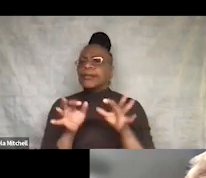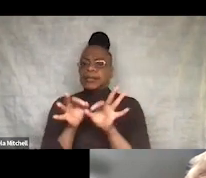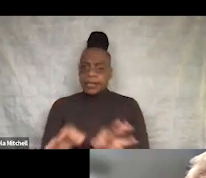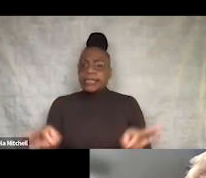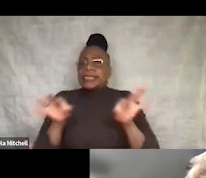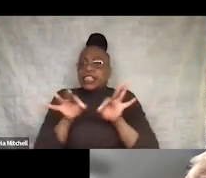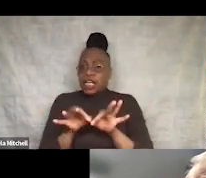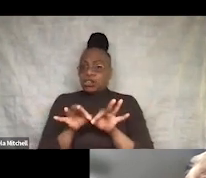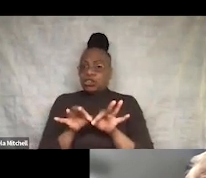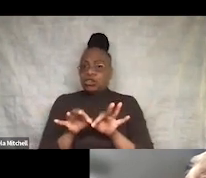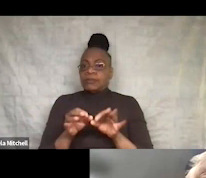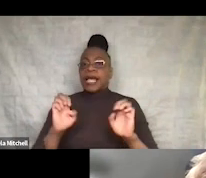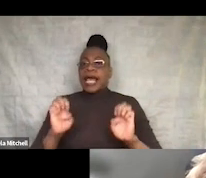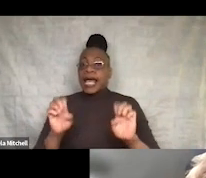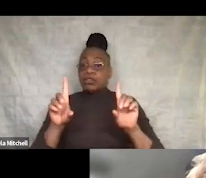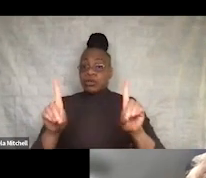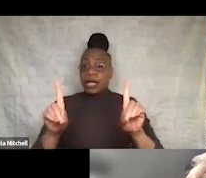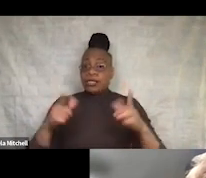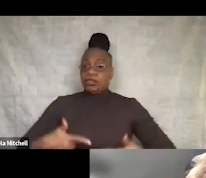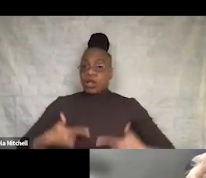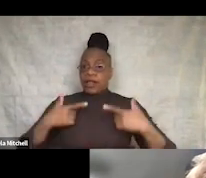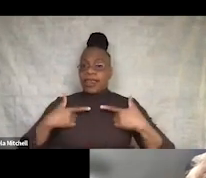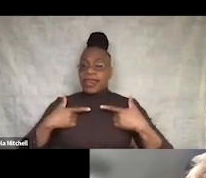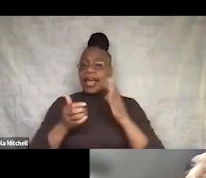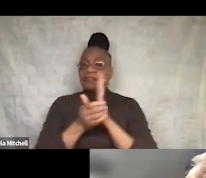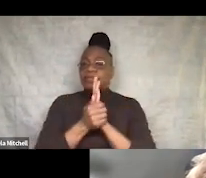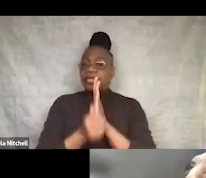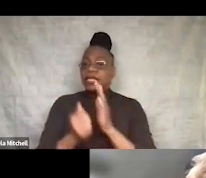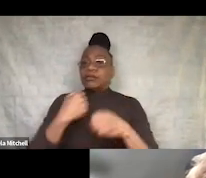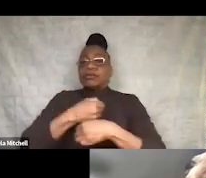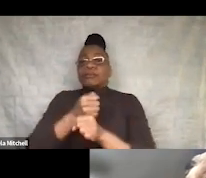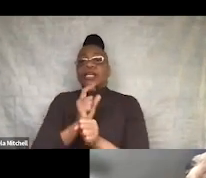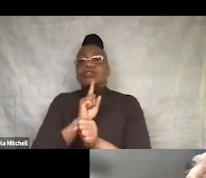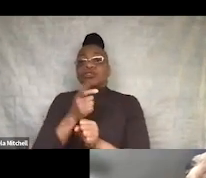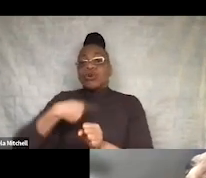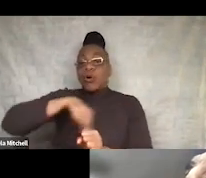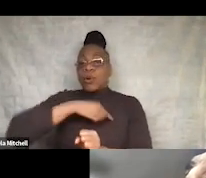Education and life skills, making sure that we have long-term success,